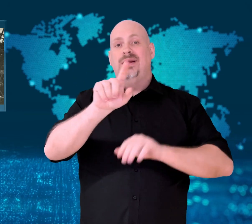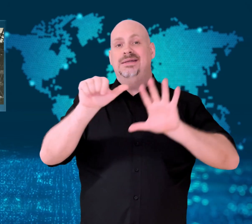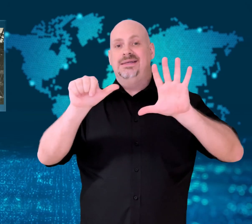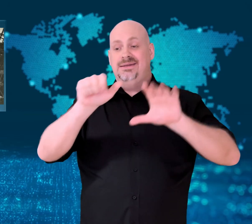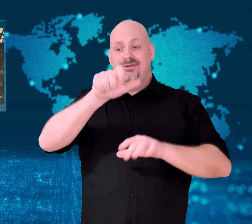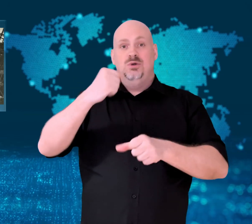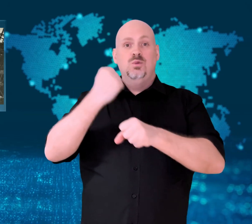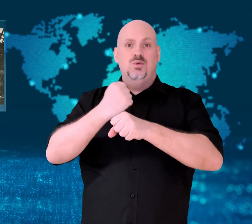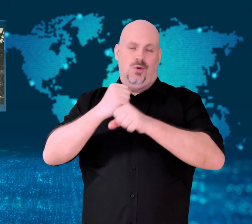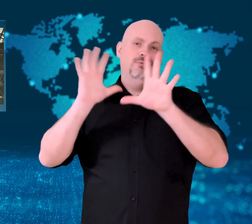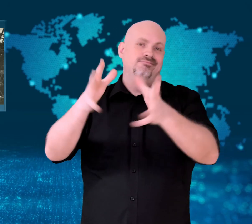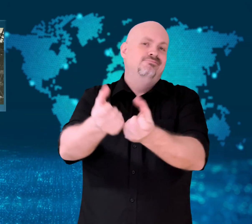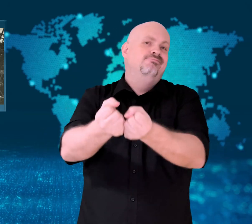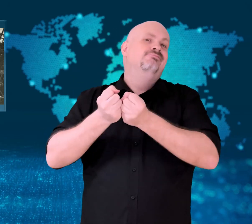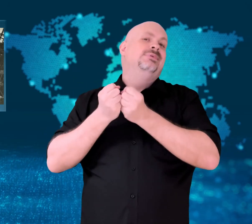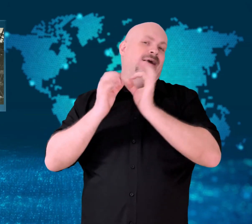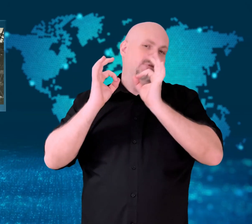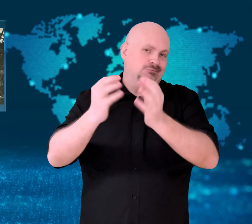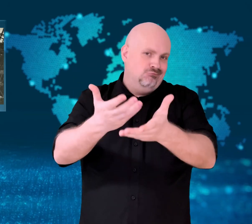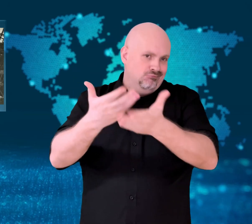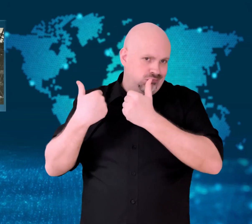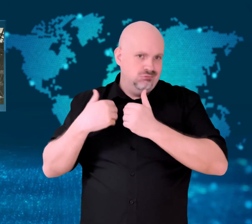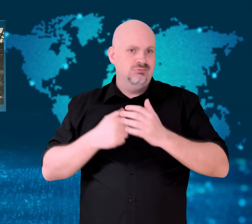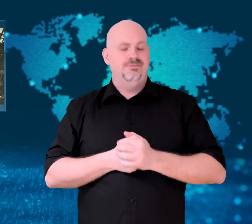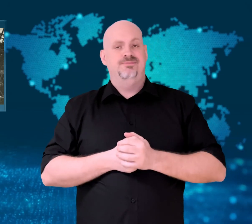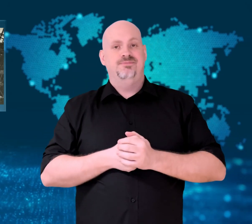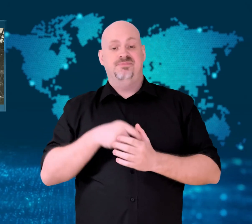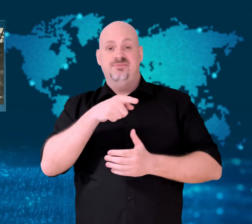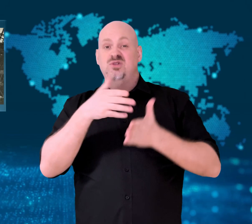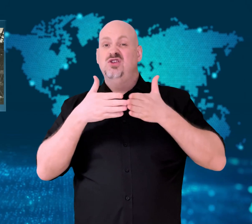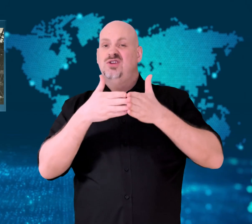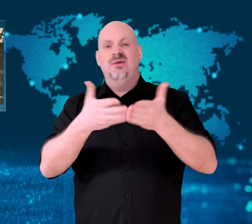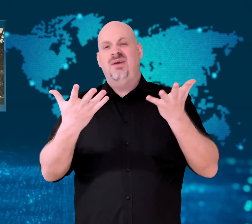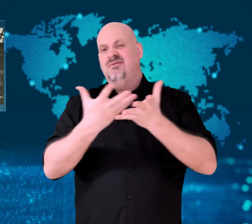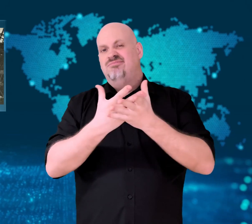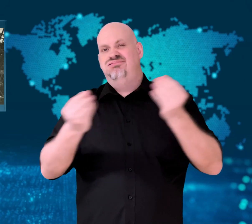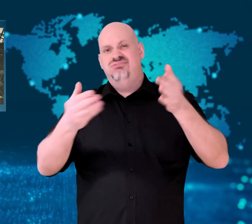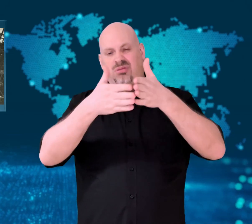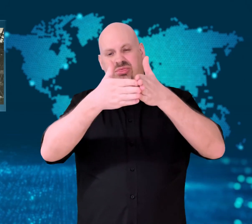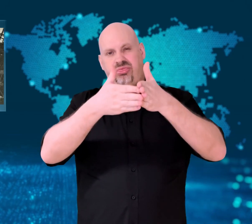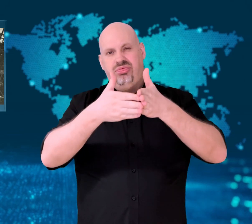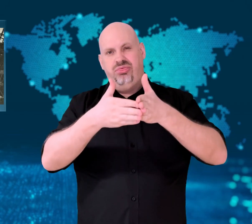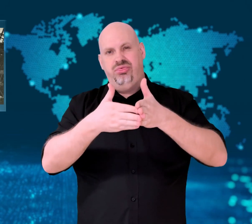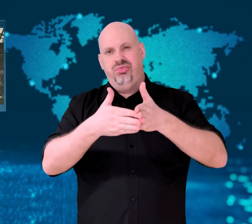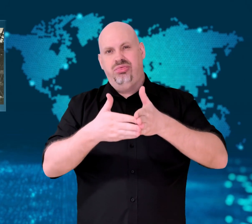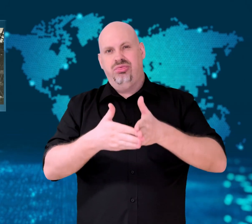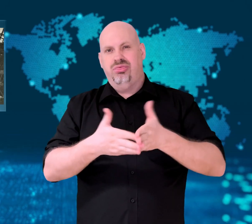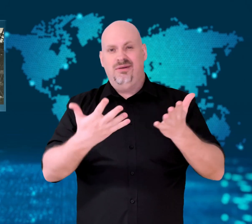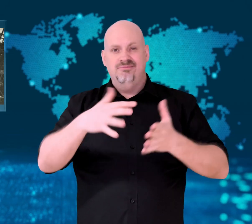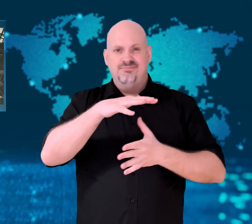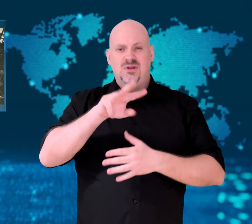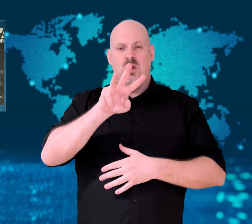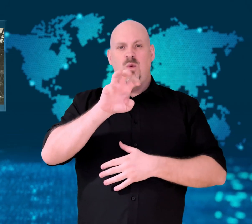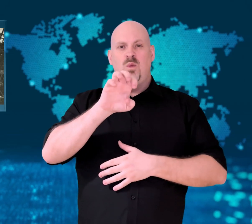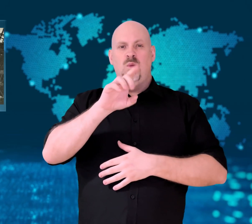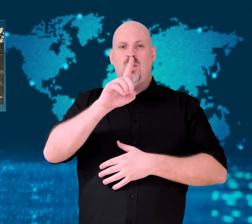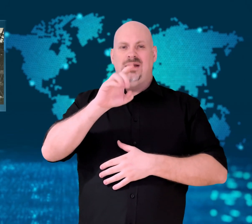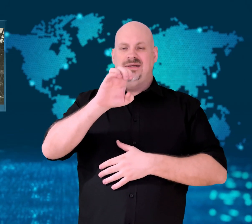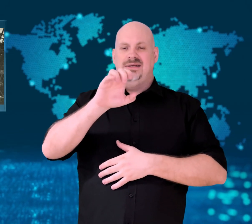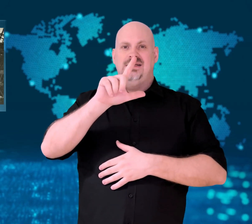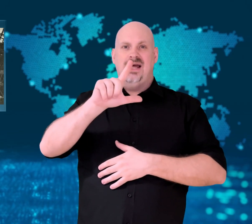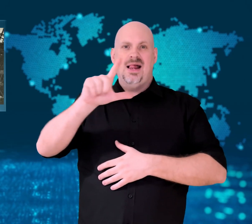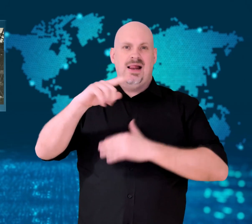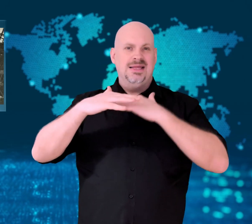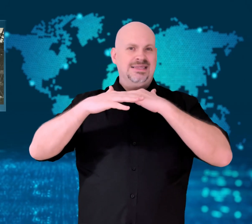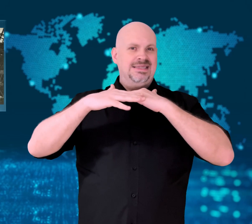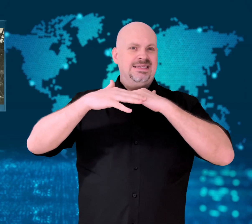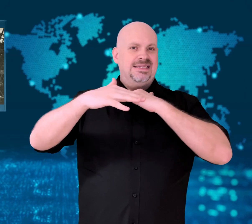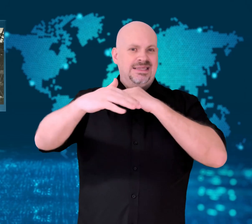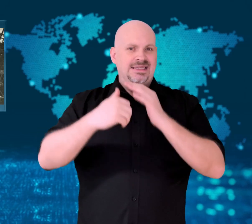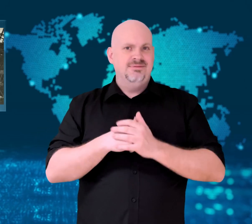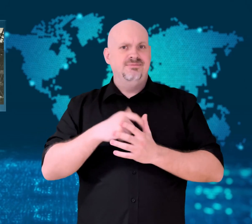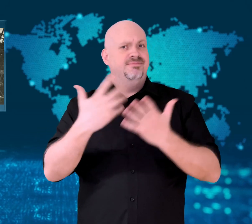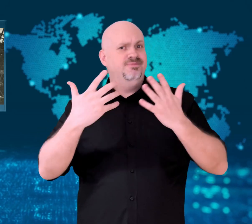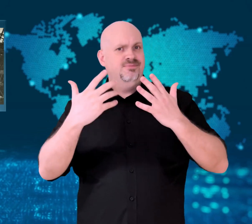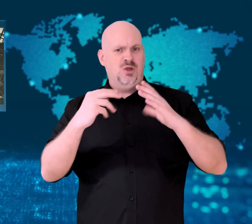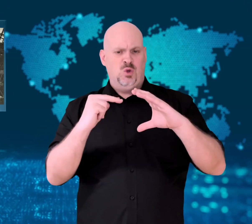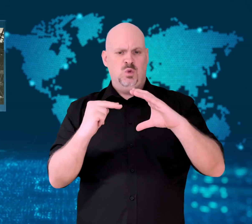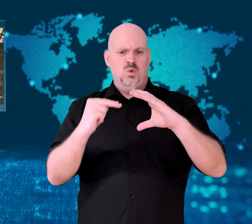Their boat sank into the Weddell Sea along the northern coast of Antarctica.